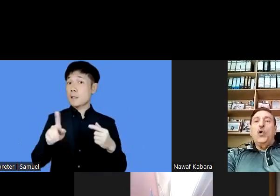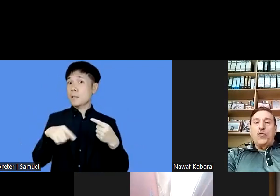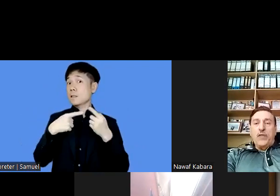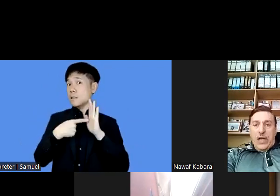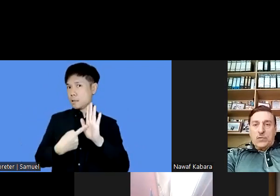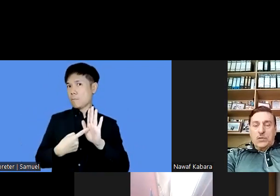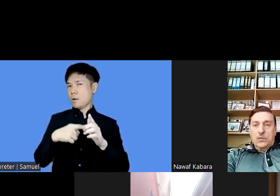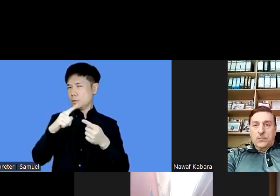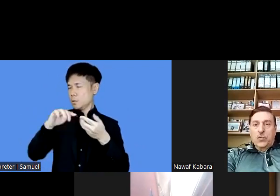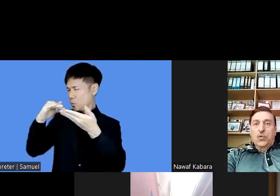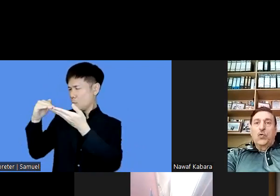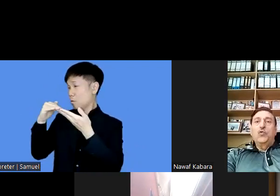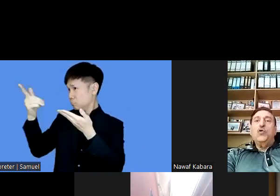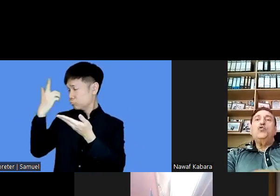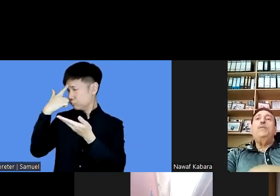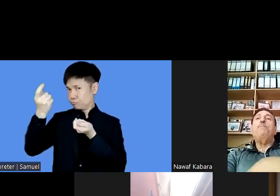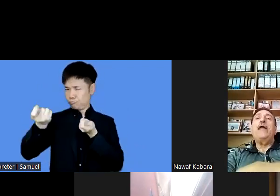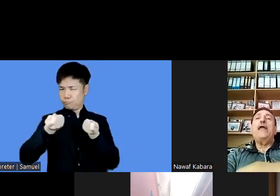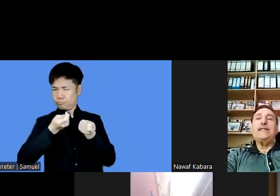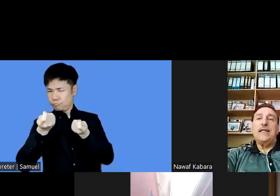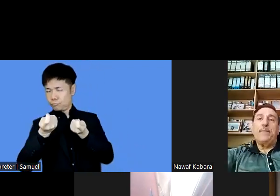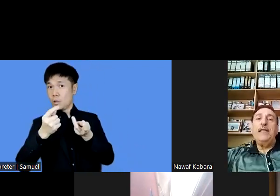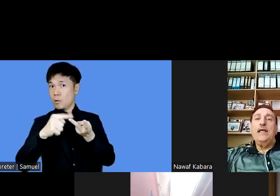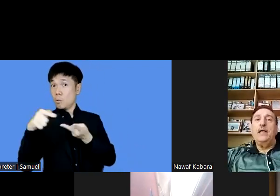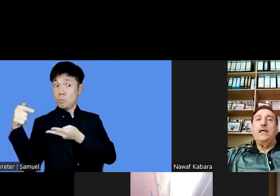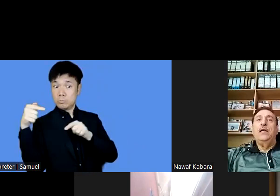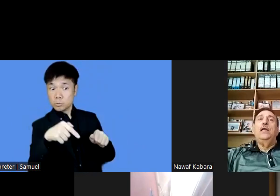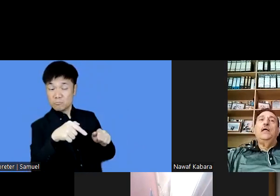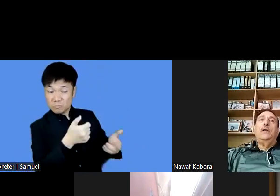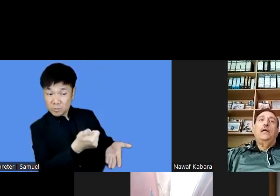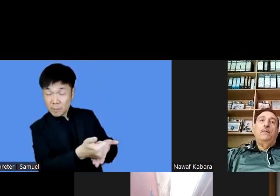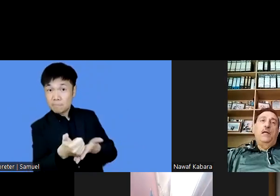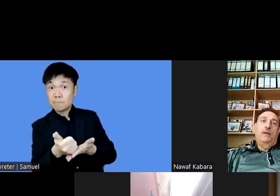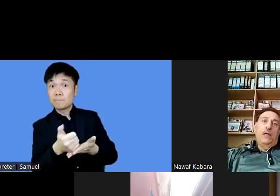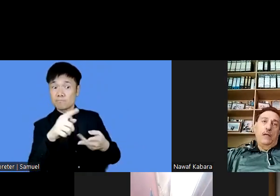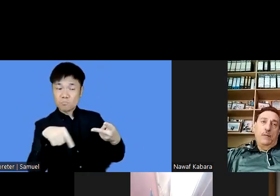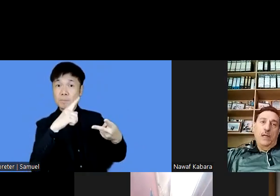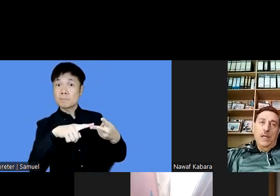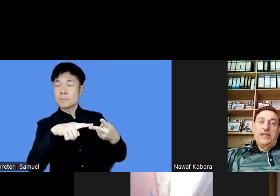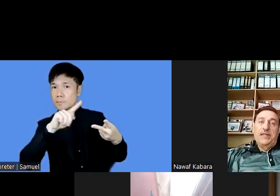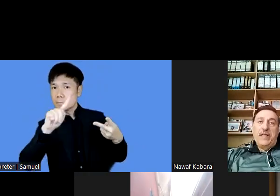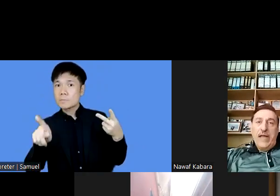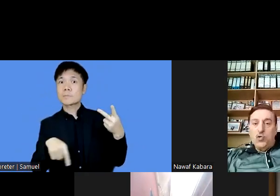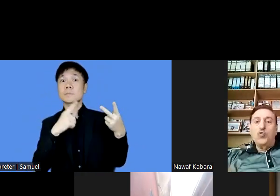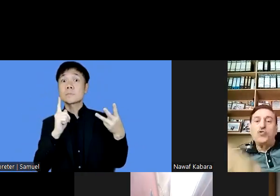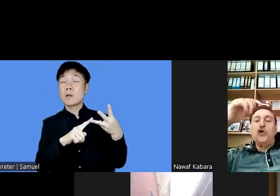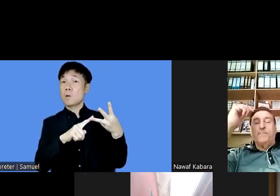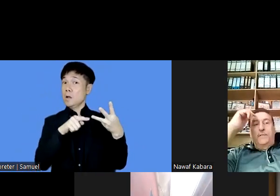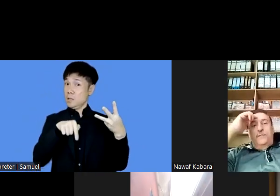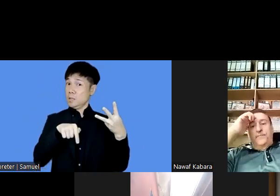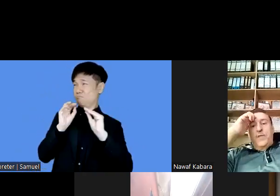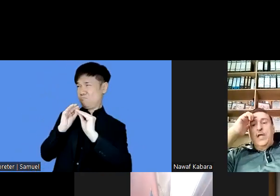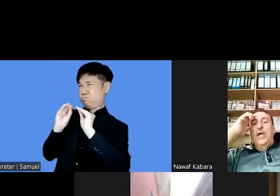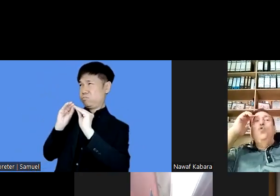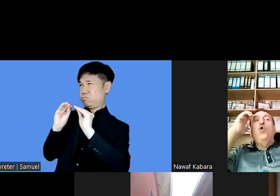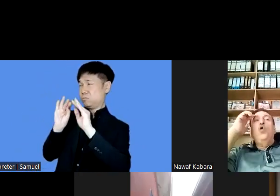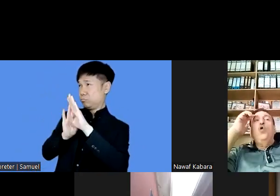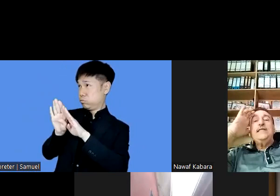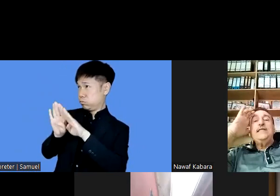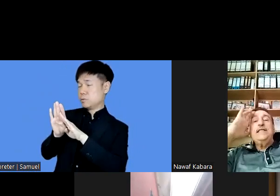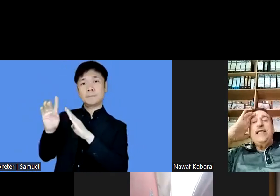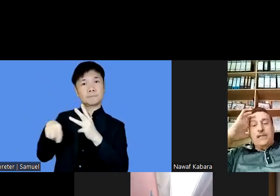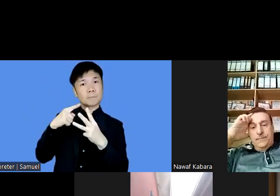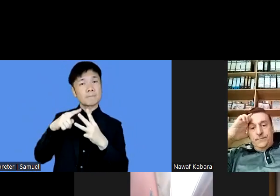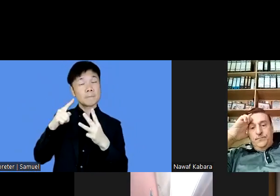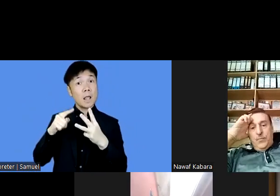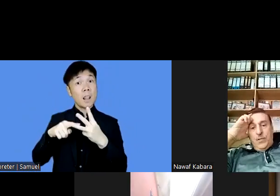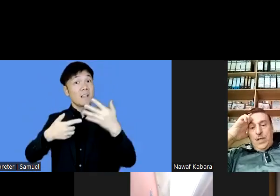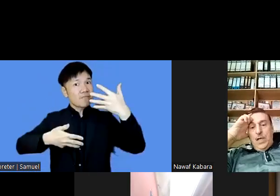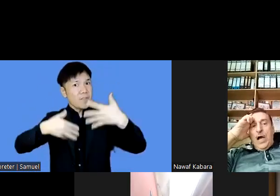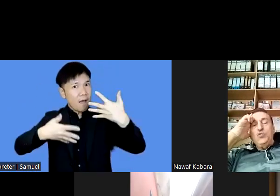work on the ground, who is going to be trained to do the job, who has the data, how to do